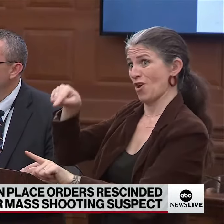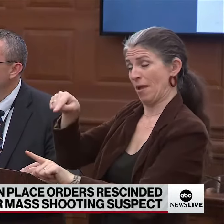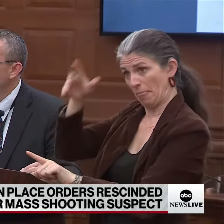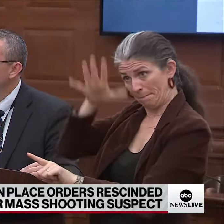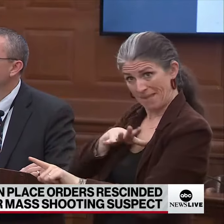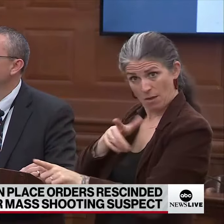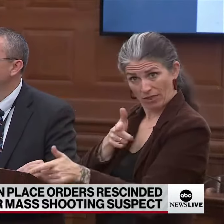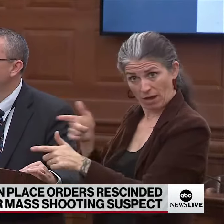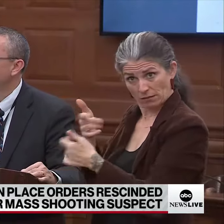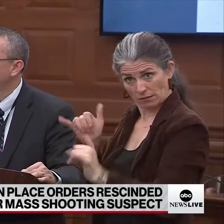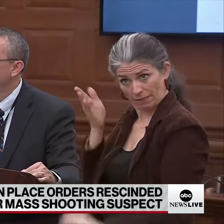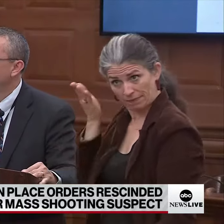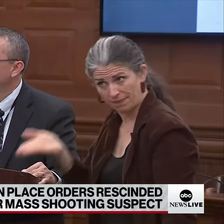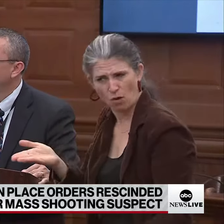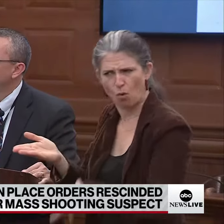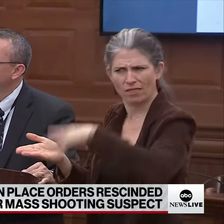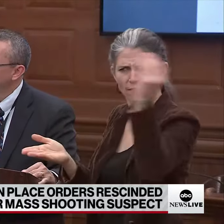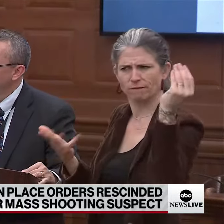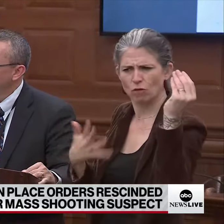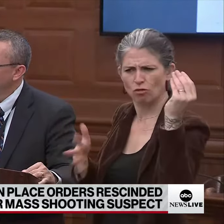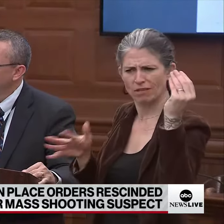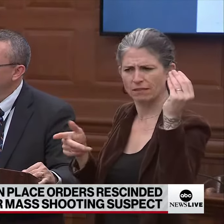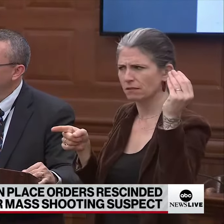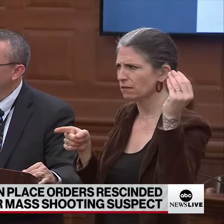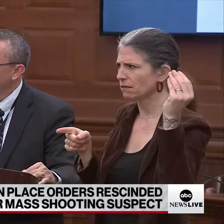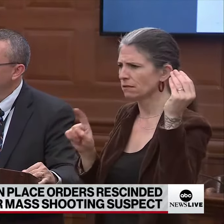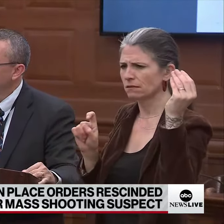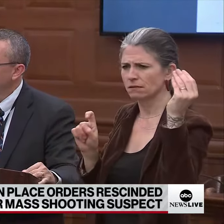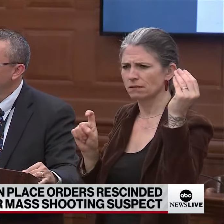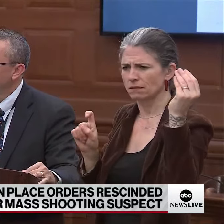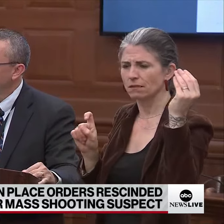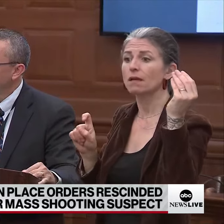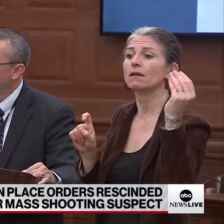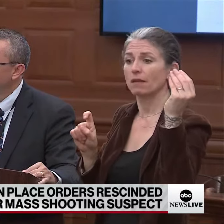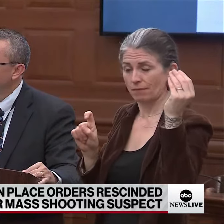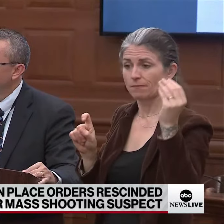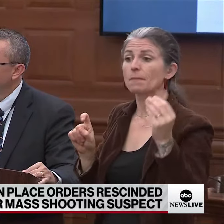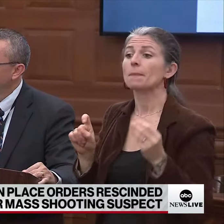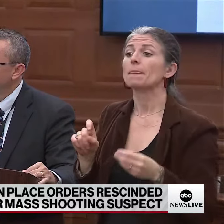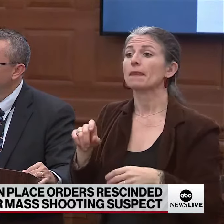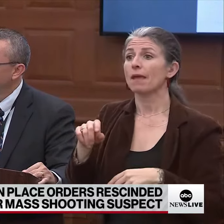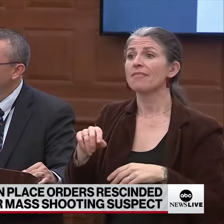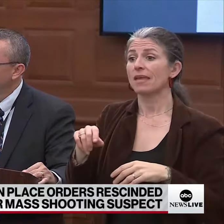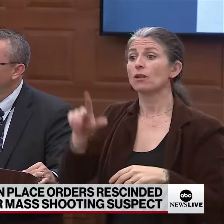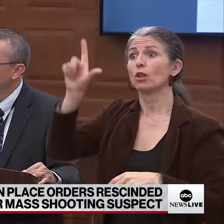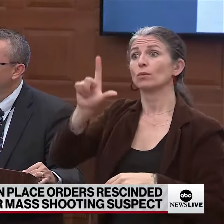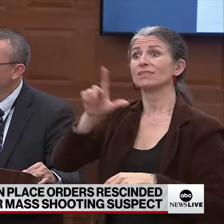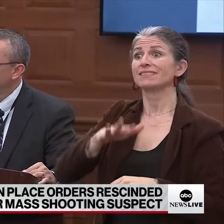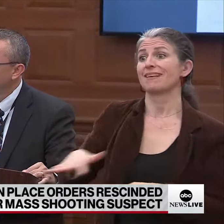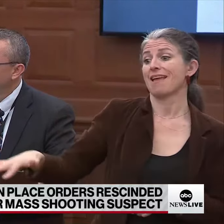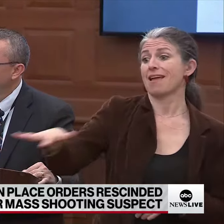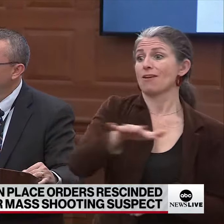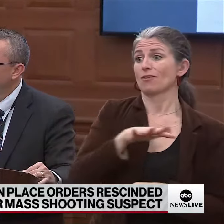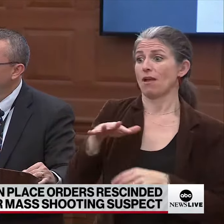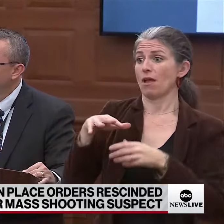ARRIVE, LOOKING BACK AND SEE THE SUSPECT THAT OVER THE BY THE TIME OF THE SUBSEQUENT VISIT RIGHT.